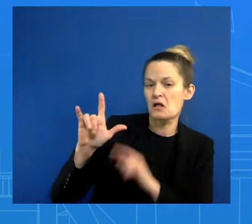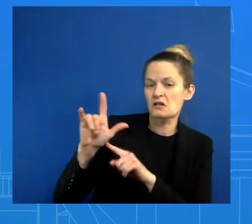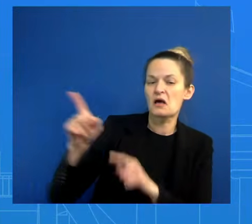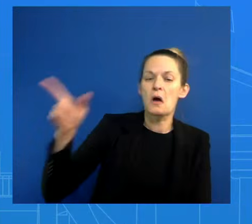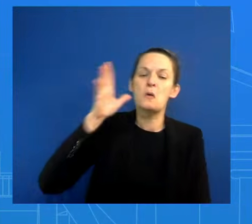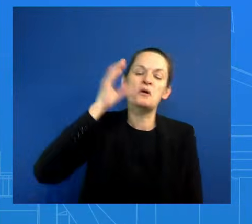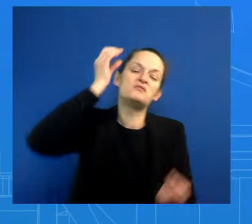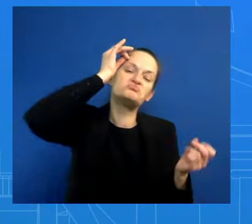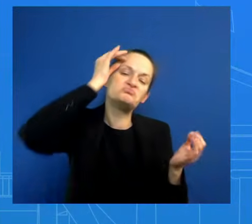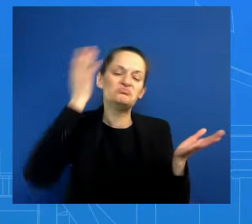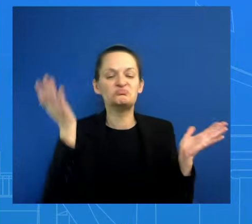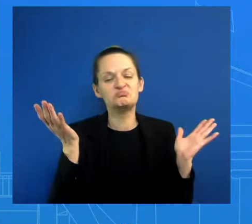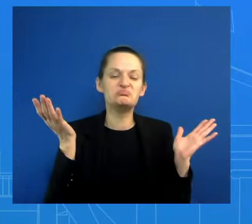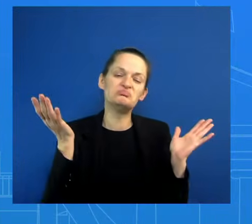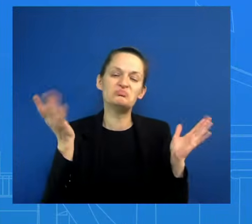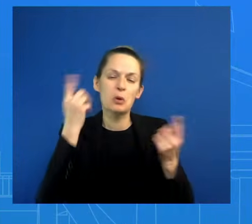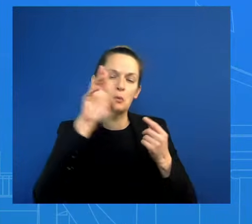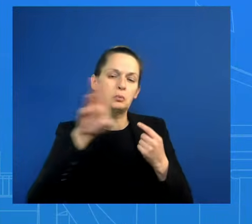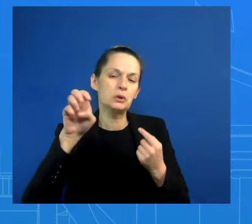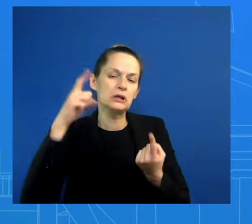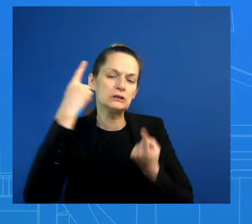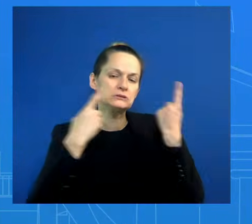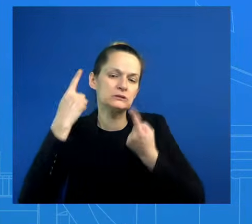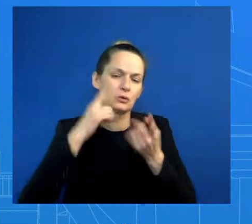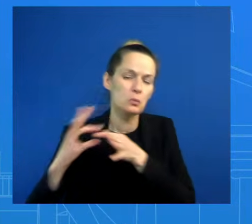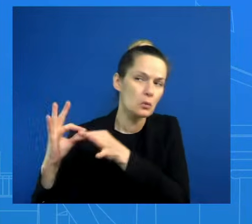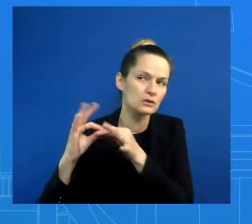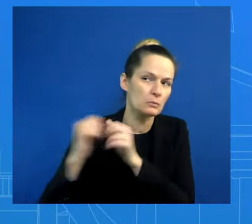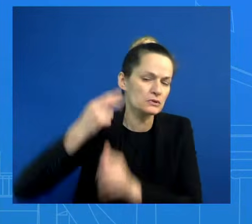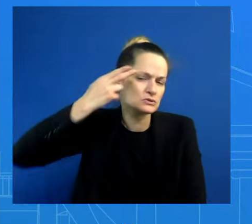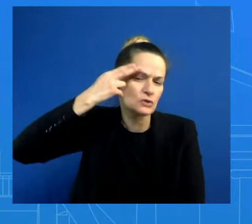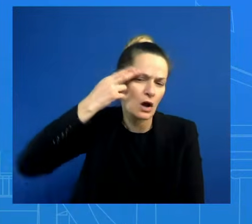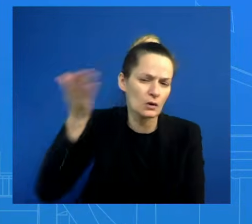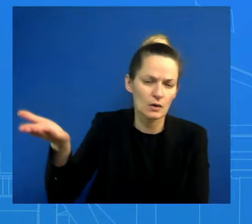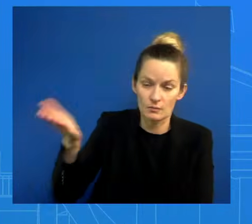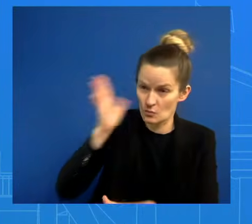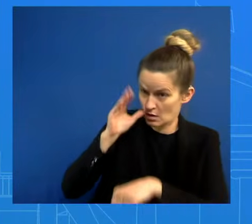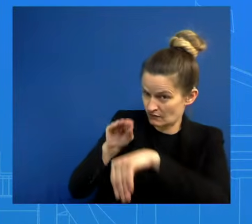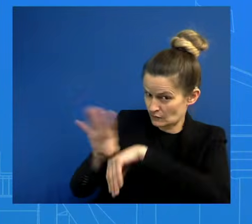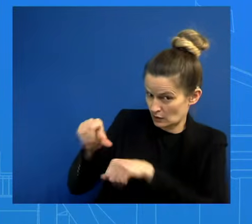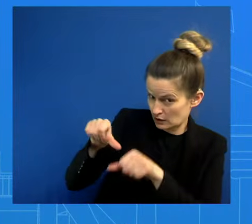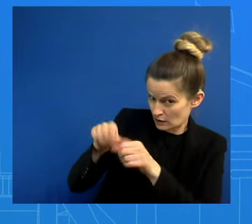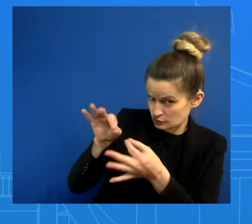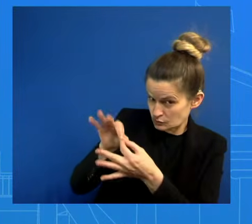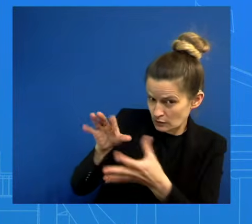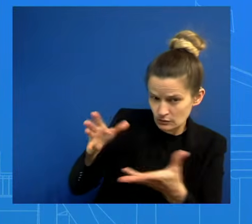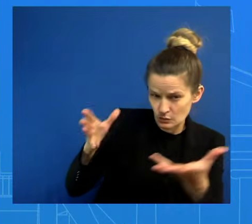And just more broadly speaking, does the growing ties between Saudi and China --